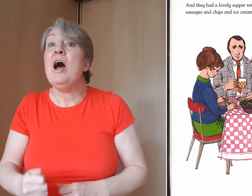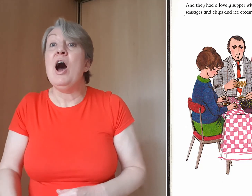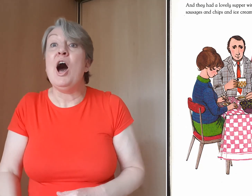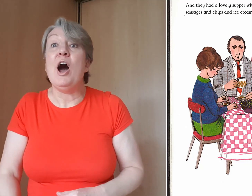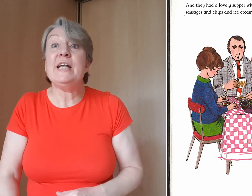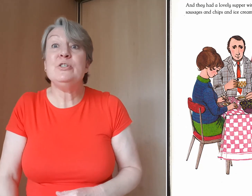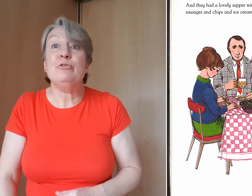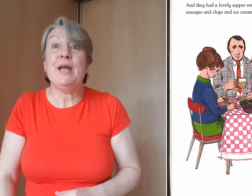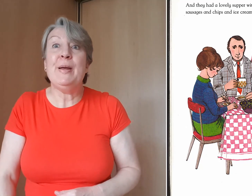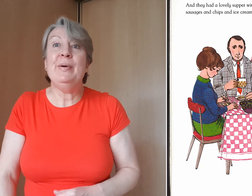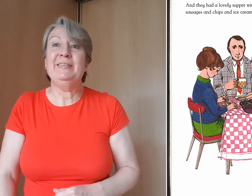ice cream.